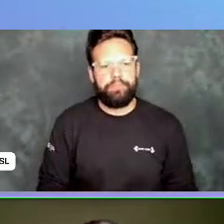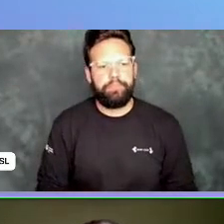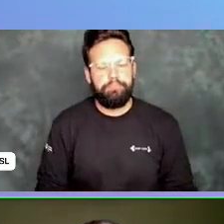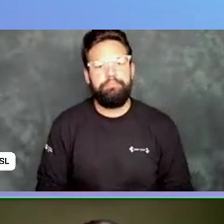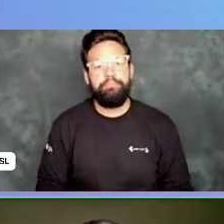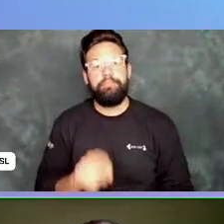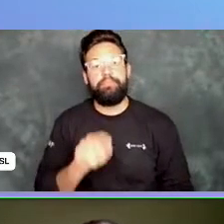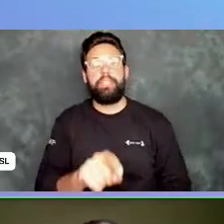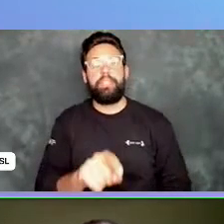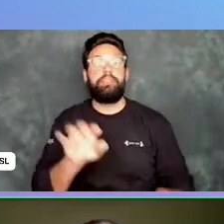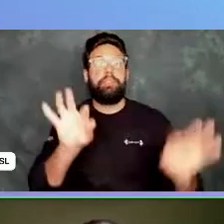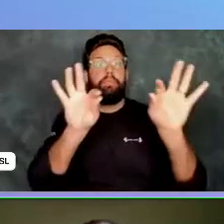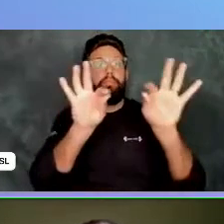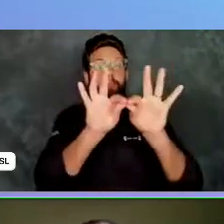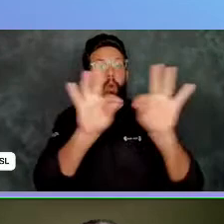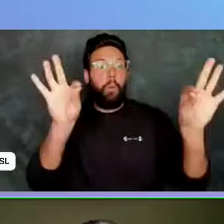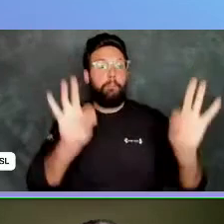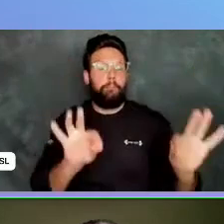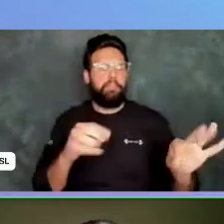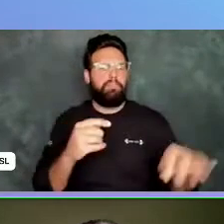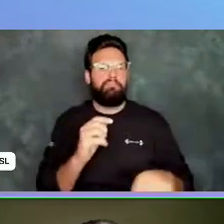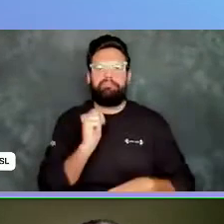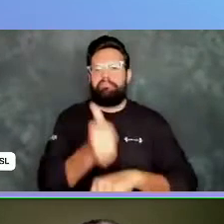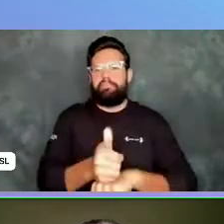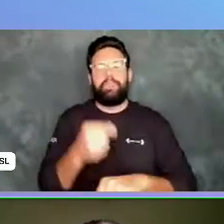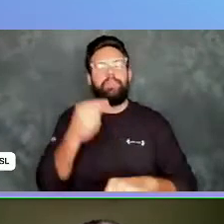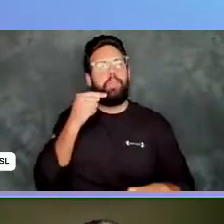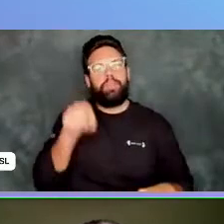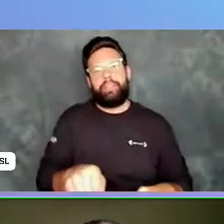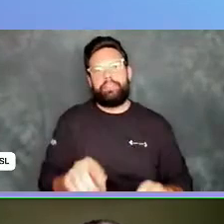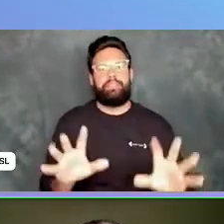little bit with some more attributes. So, this is an